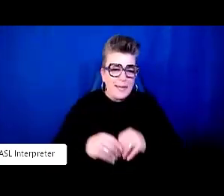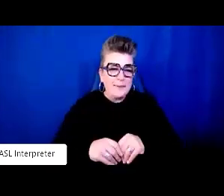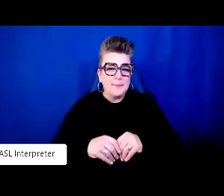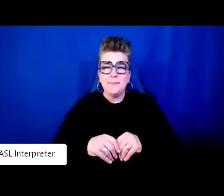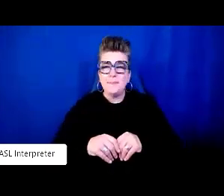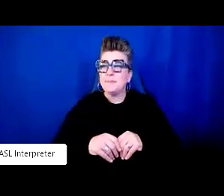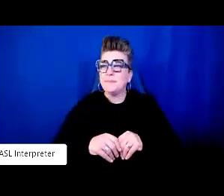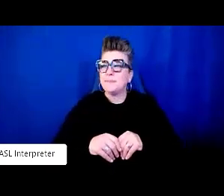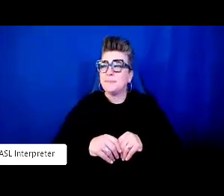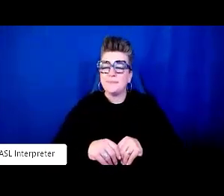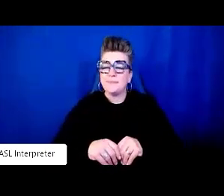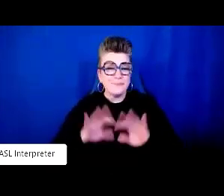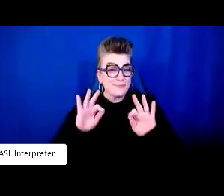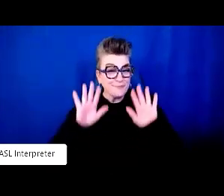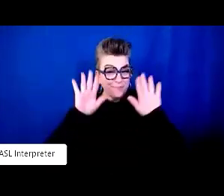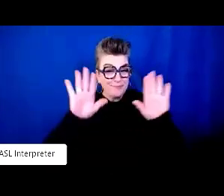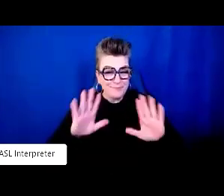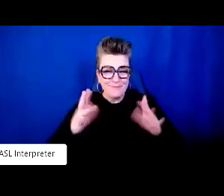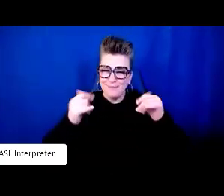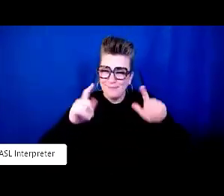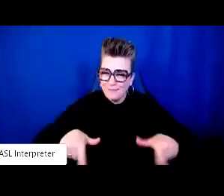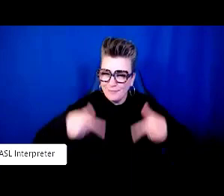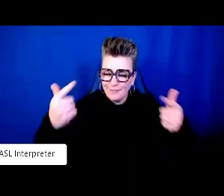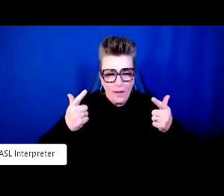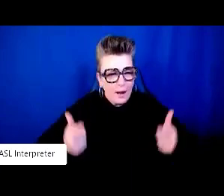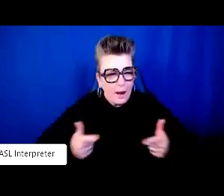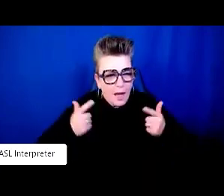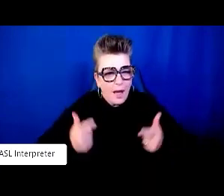And now we're going to turn to our live audience to take some additional Q&A.